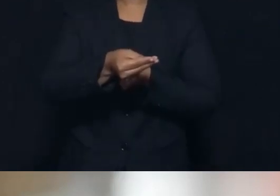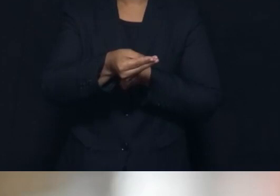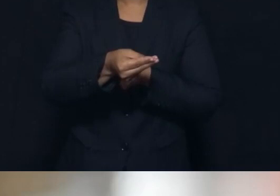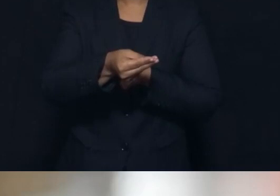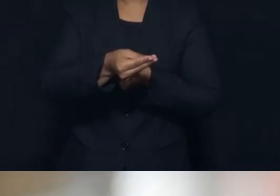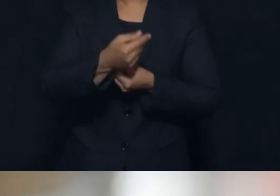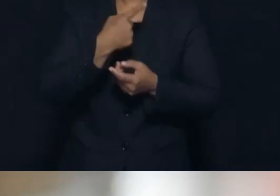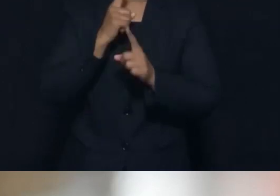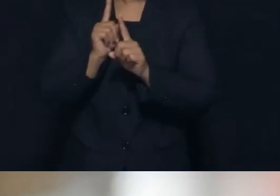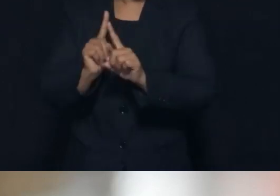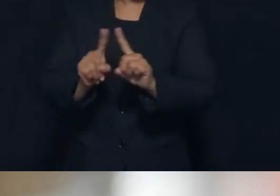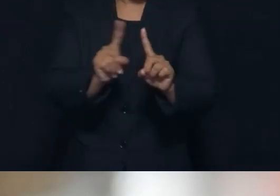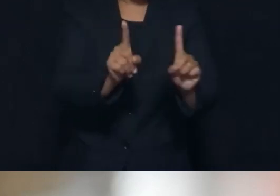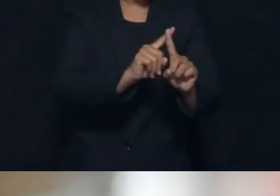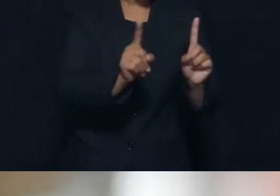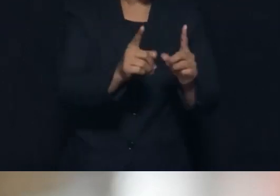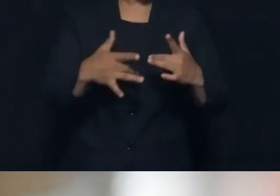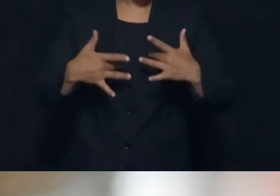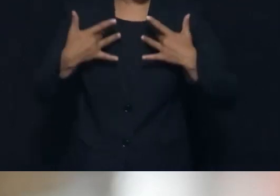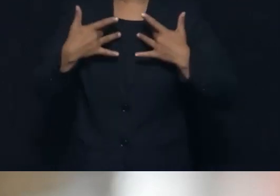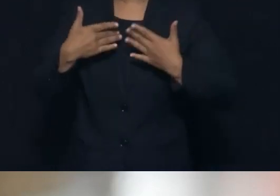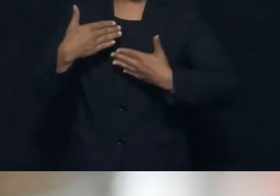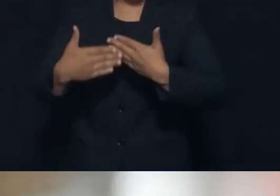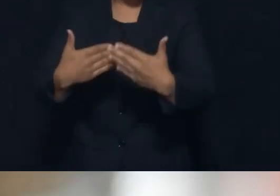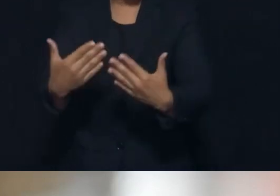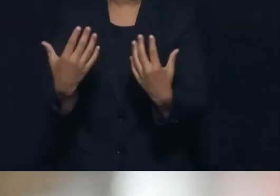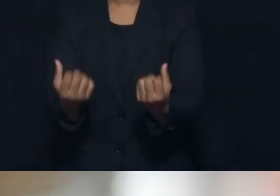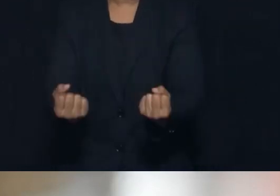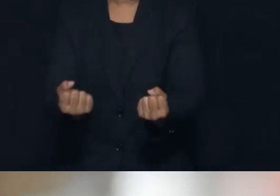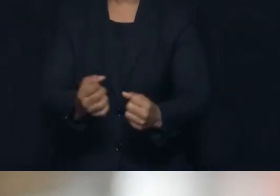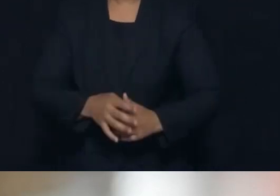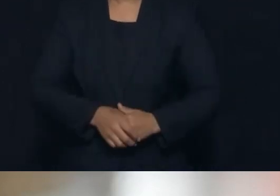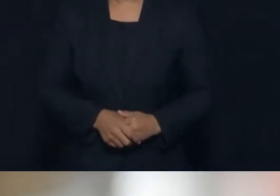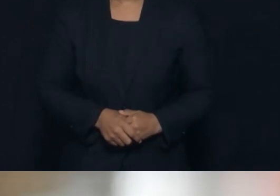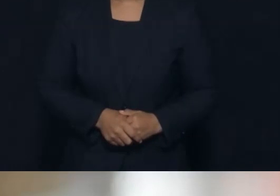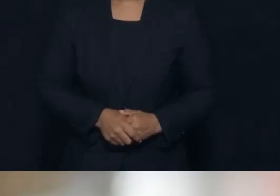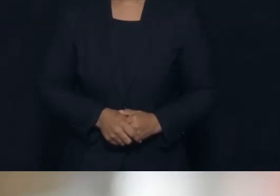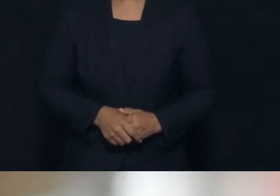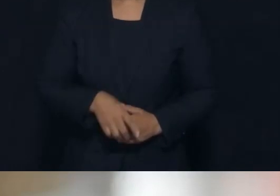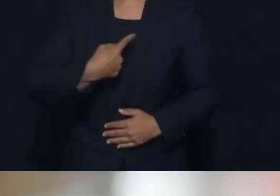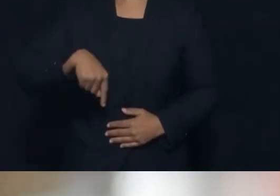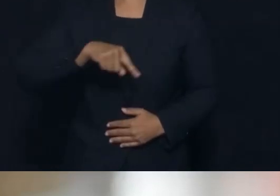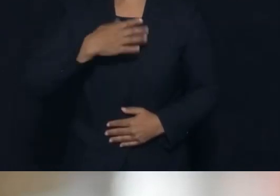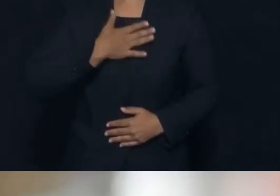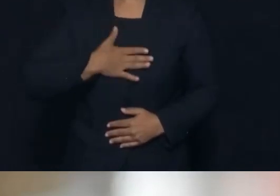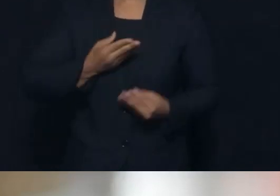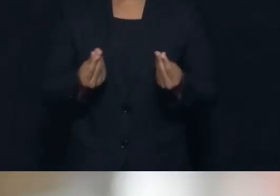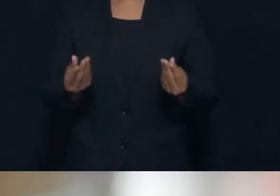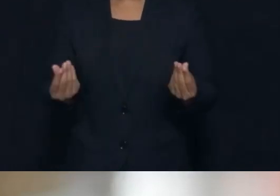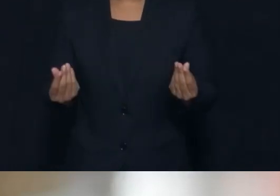This 4 accessibility and ICT. In the consortium we have experimented organisations to work on the pillars.